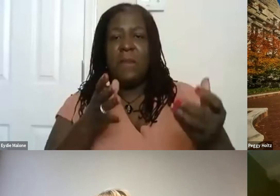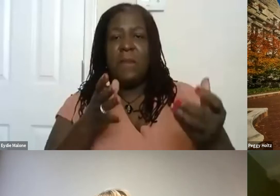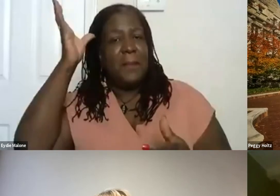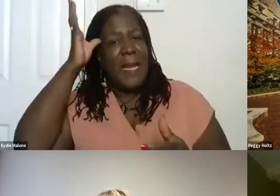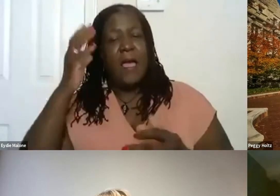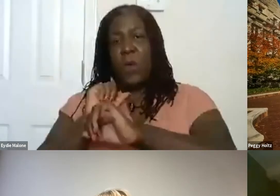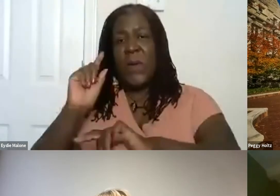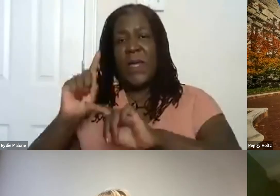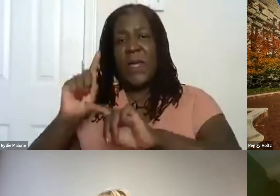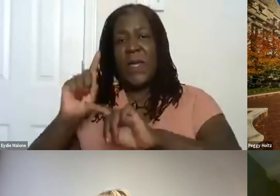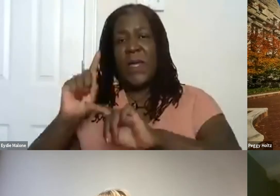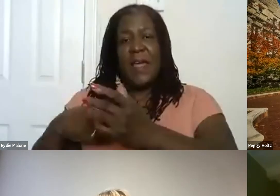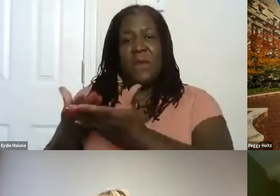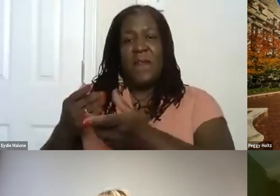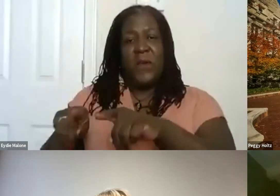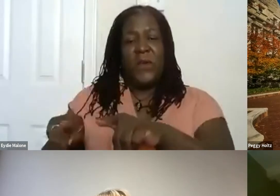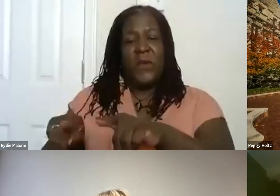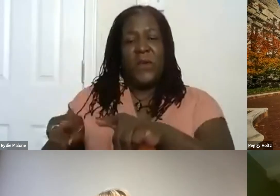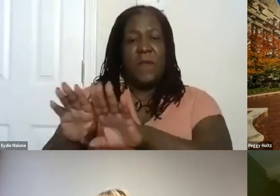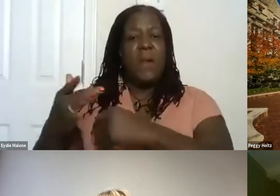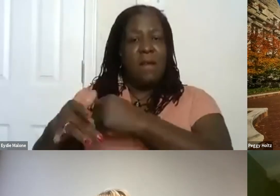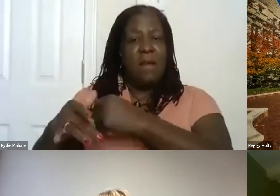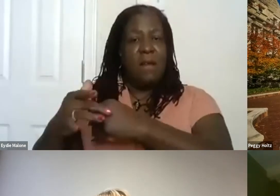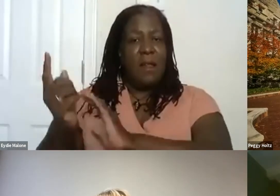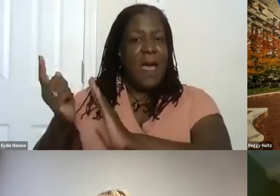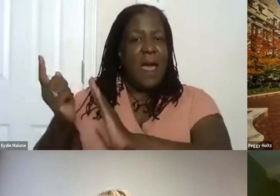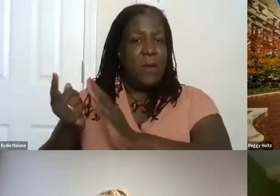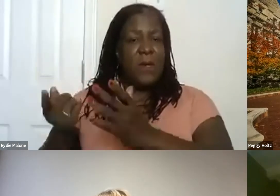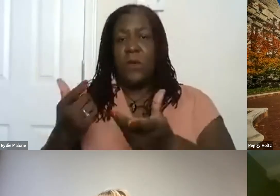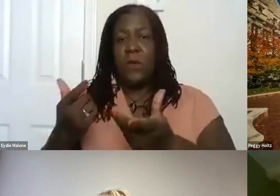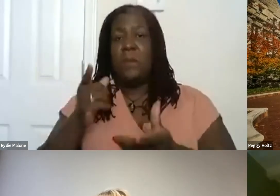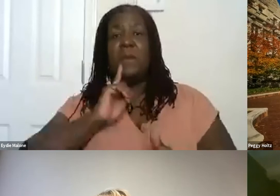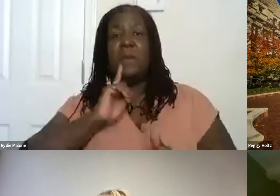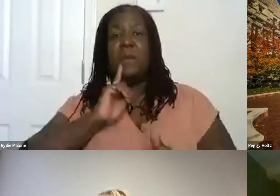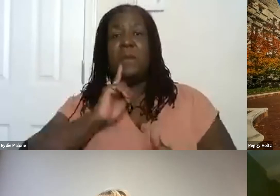those hours or a single parent situation. So for me that seems like that would be a